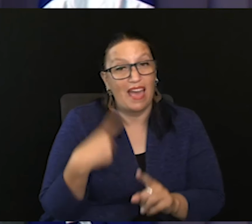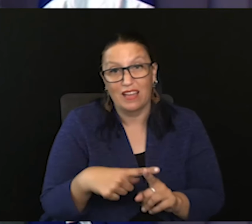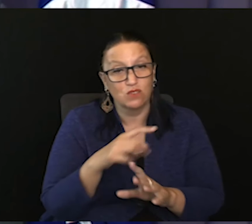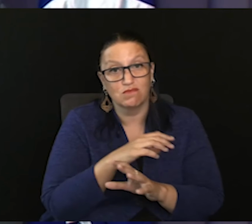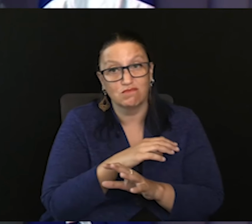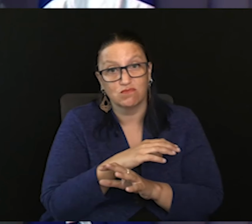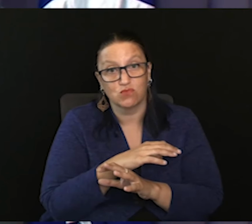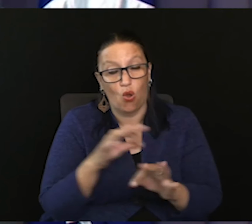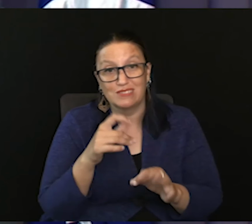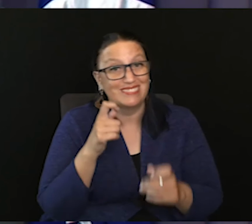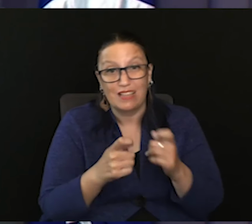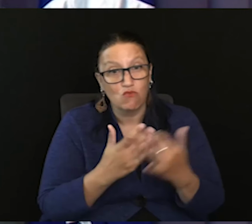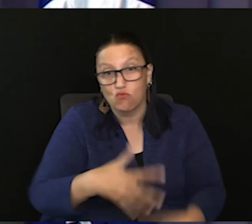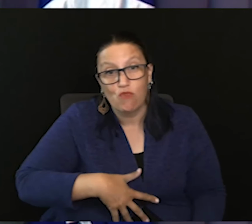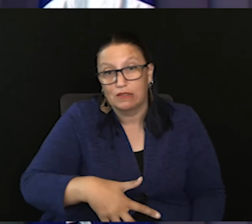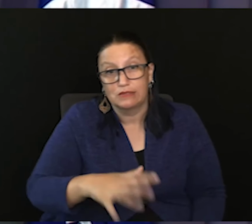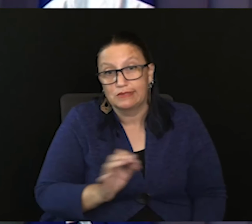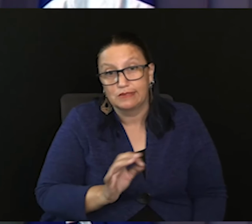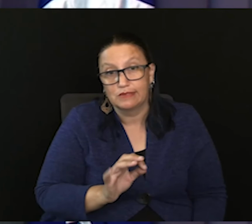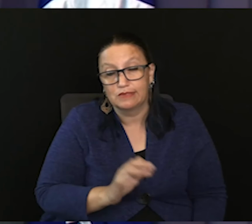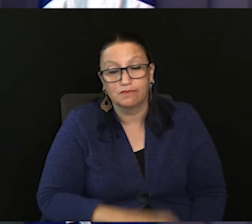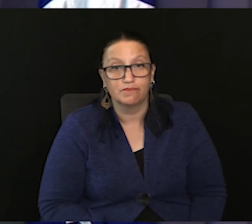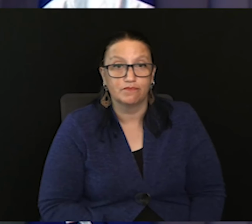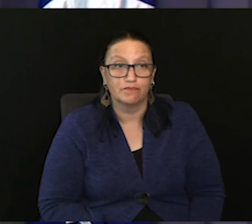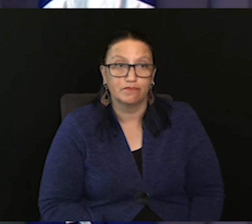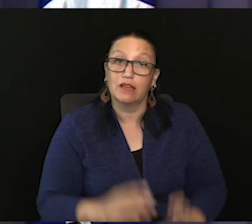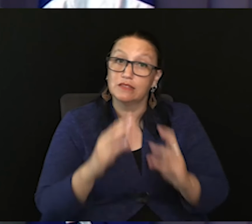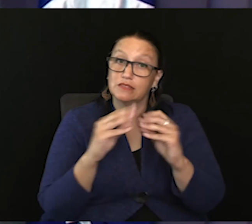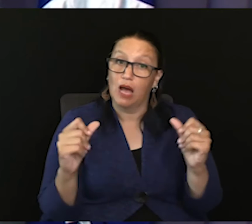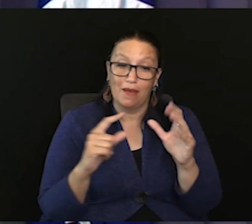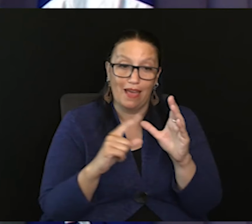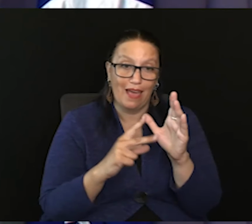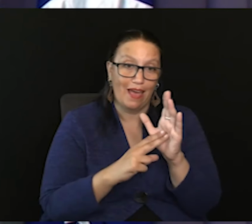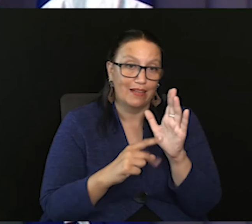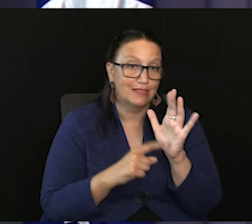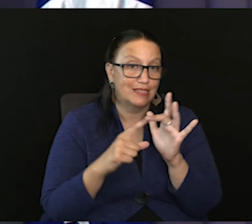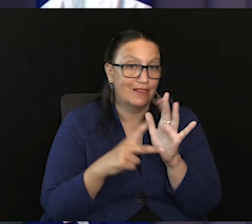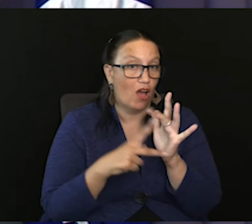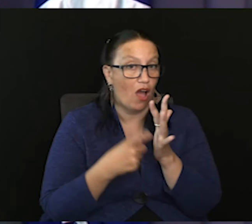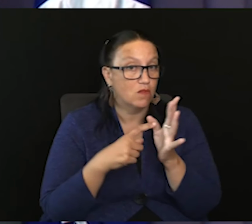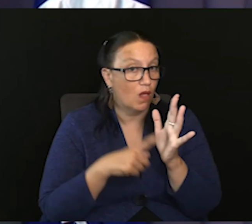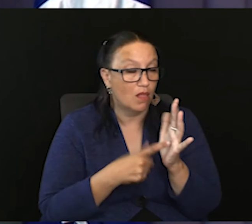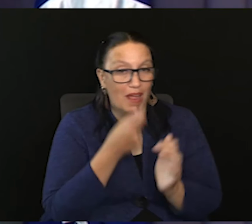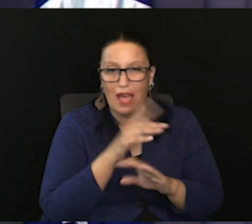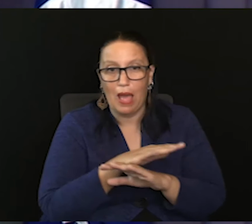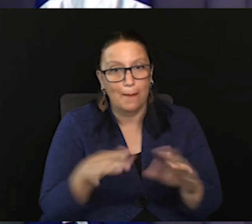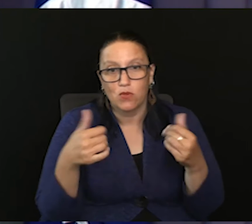and in common with many drugs hasn't been tested during pregnancy and some antivirals are recommended not to be used in pregnancy.